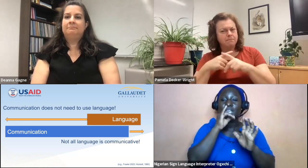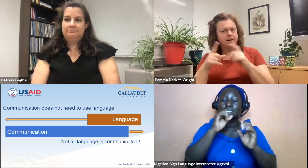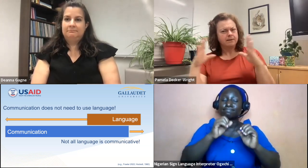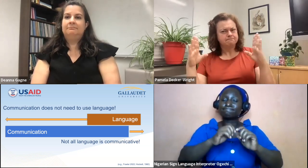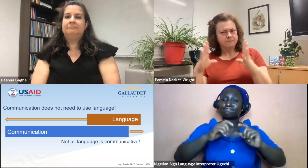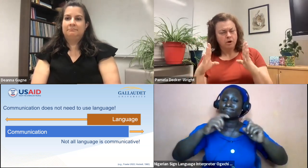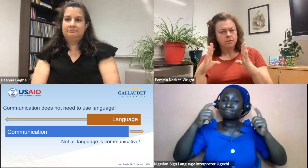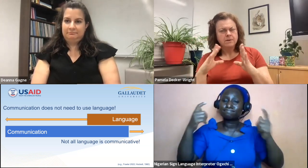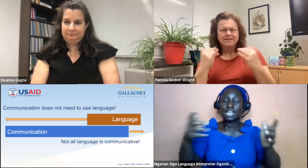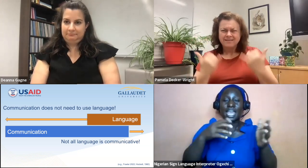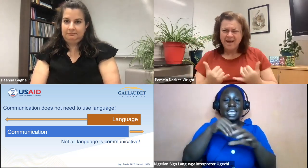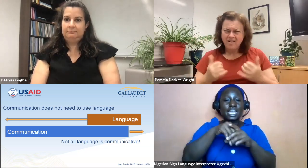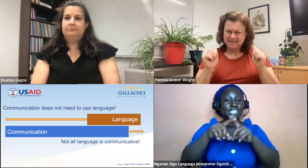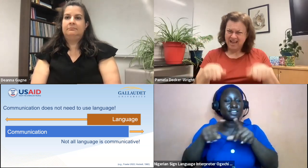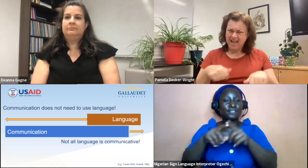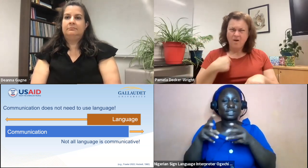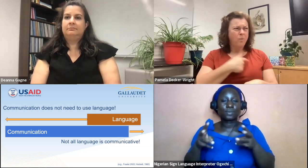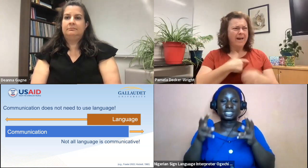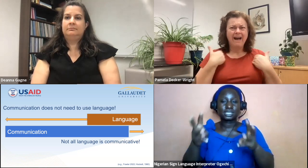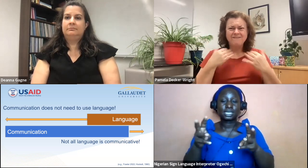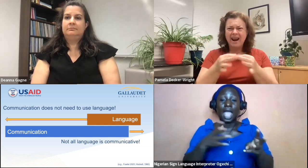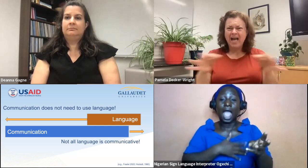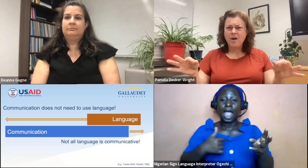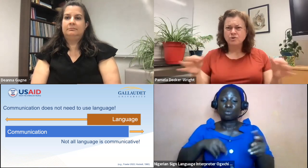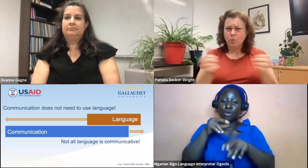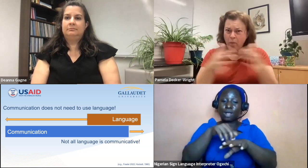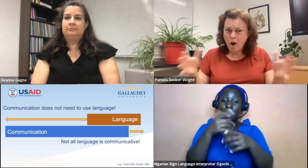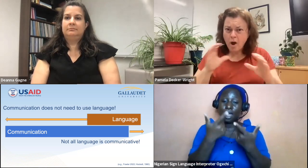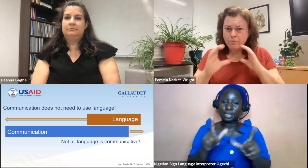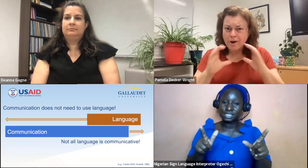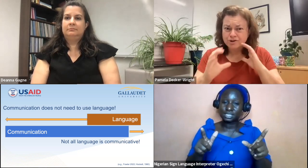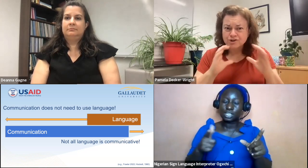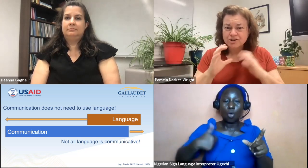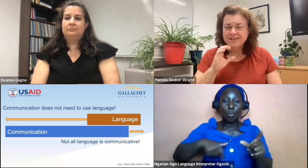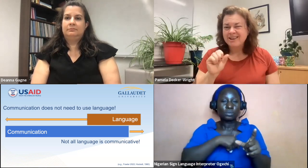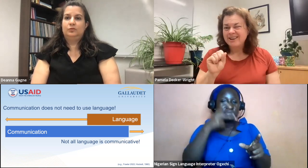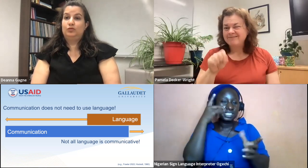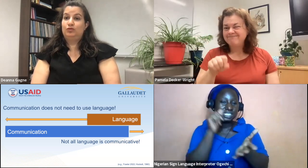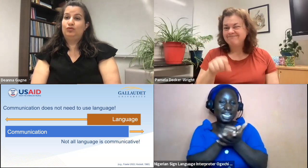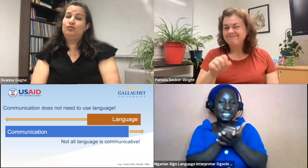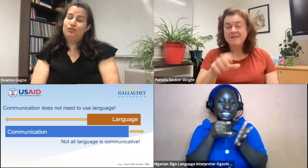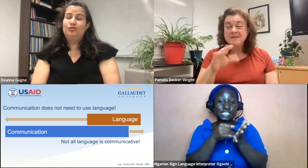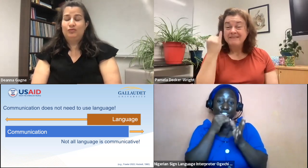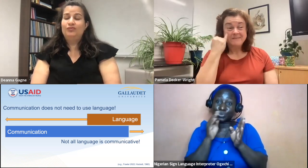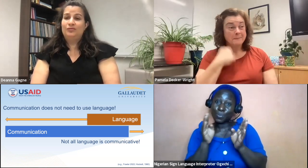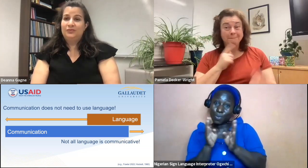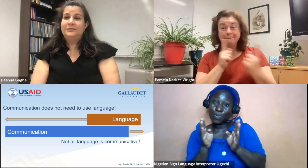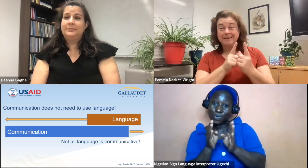And language is incredibly complex, and yet it's not as vast, maybe, as communication. Can we have language without communication?